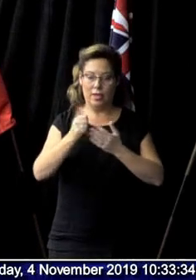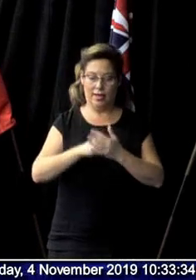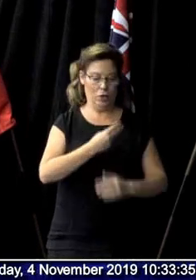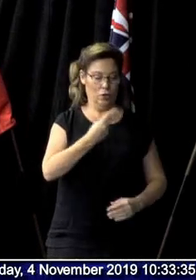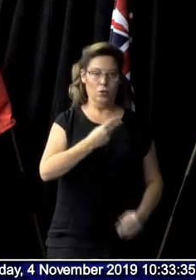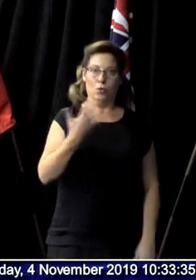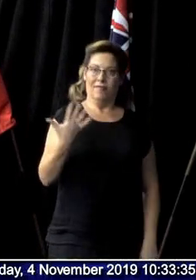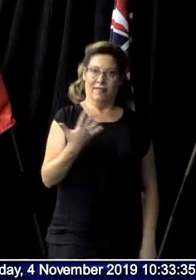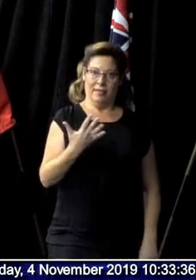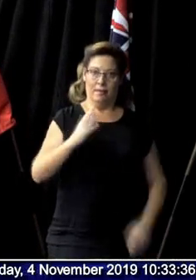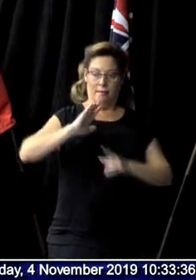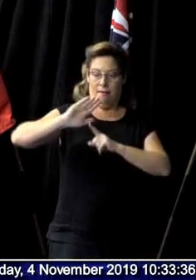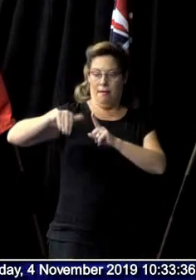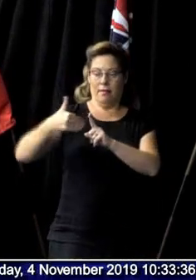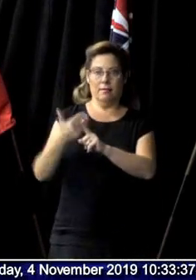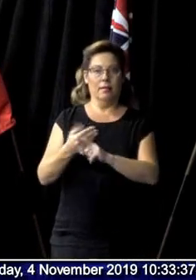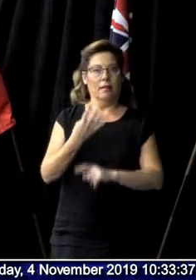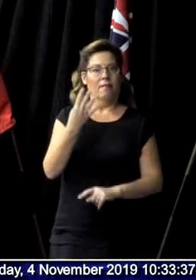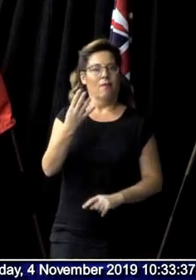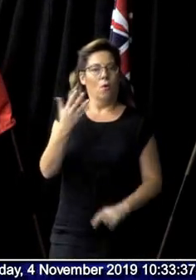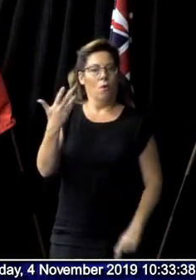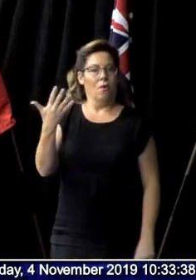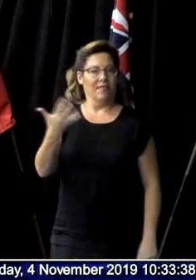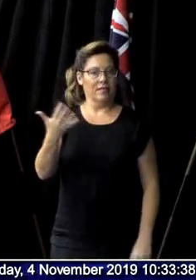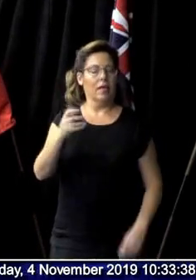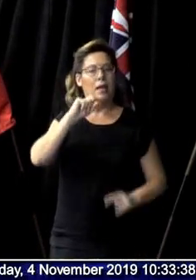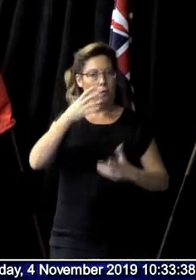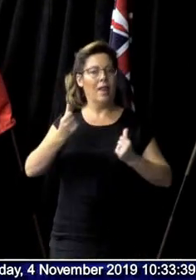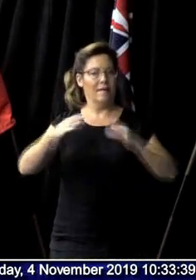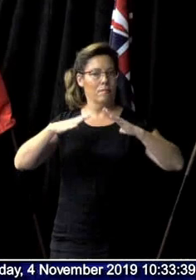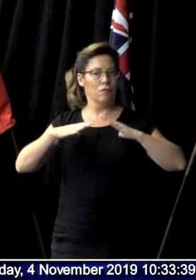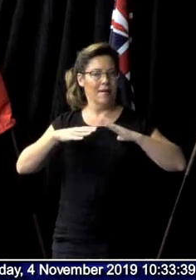go through till 4.15 and there will be a break in the afternoon, at least one break.